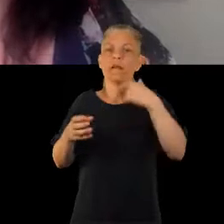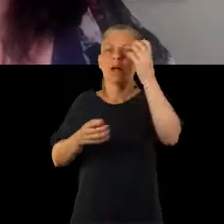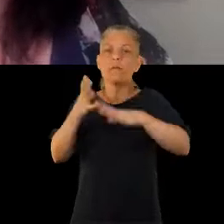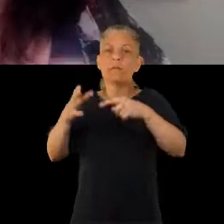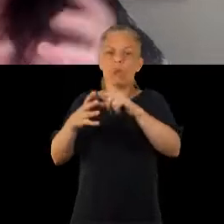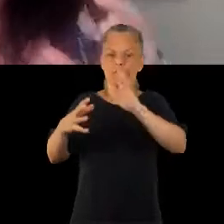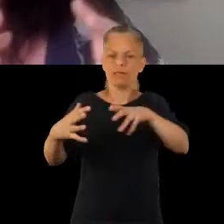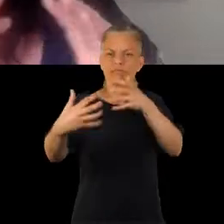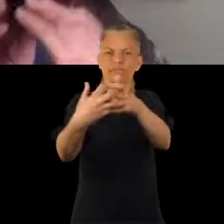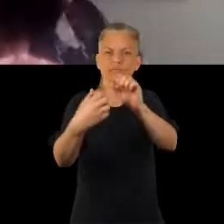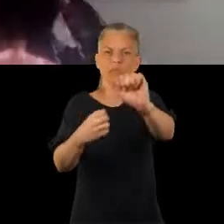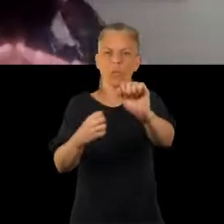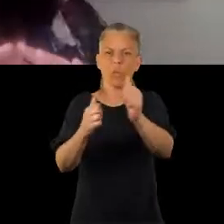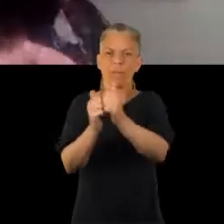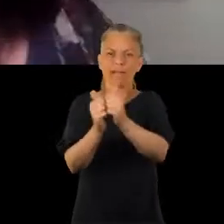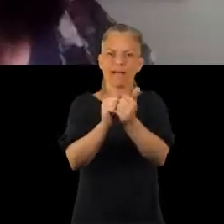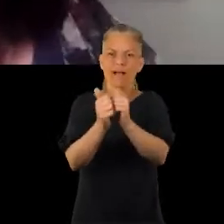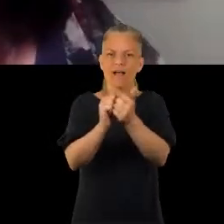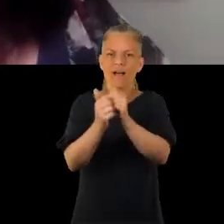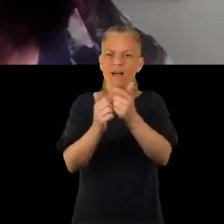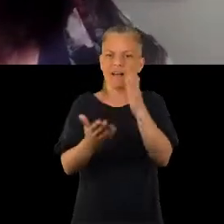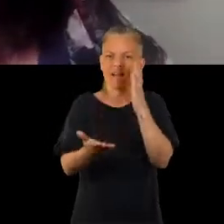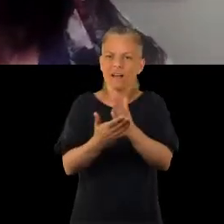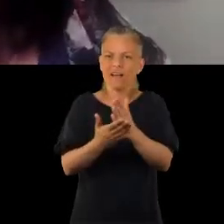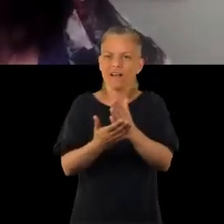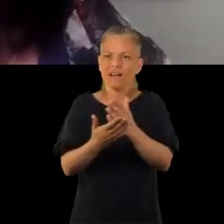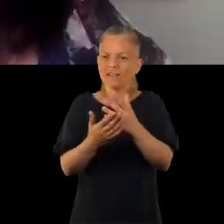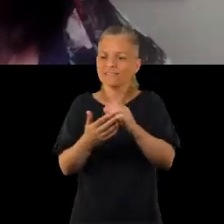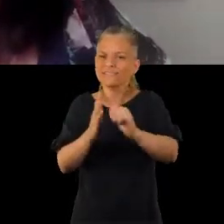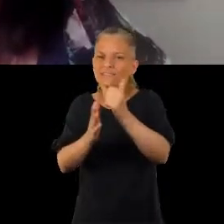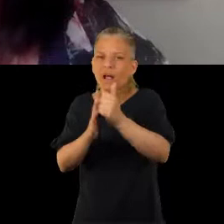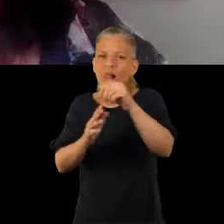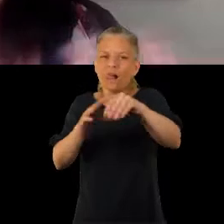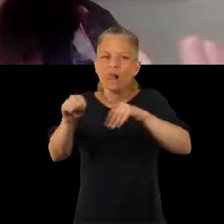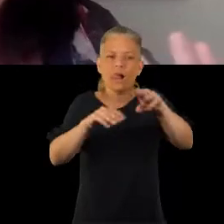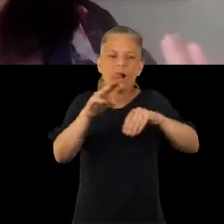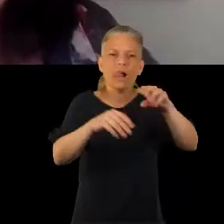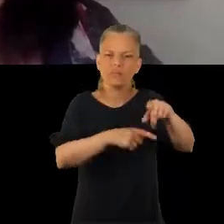responsibility part where it doesn’t all, you know? I think that there’s vast amounts